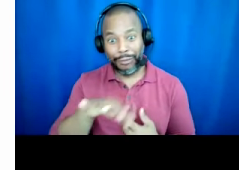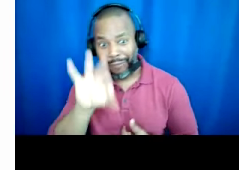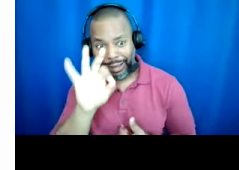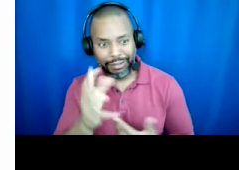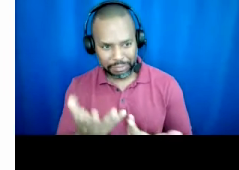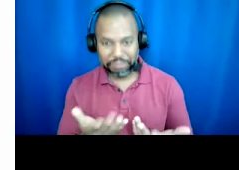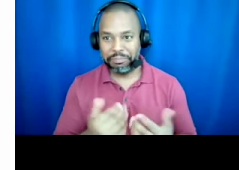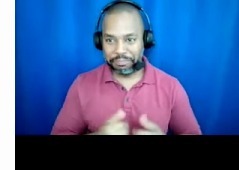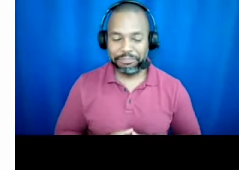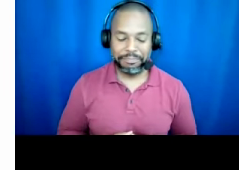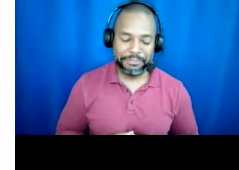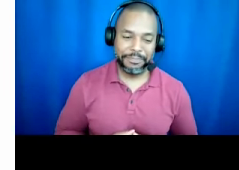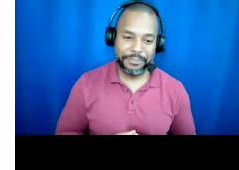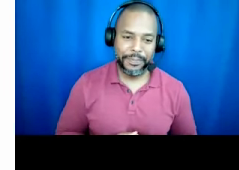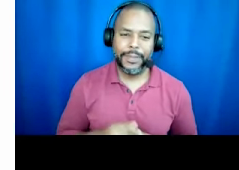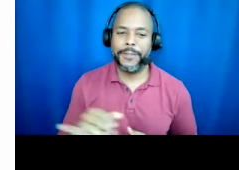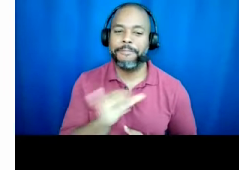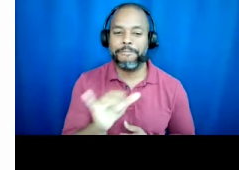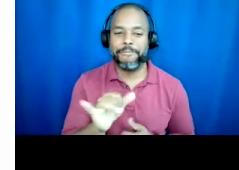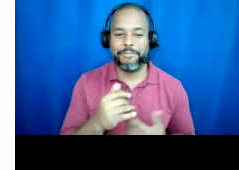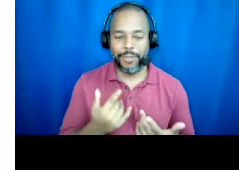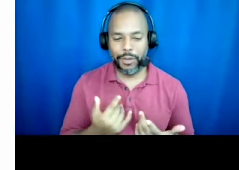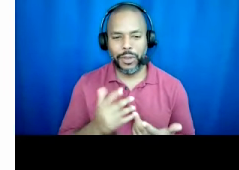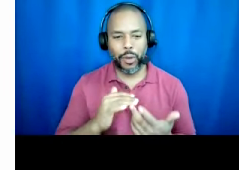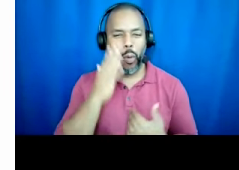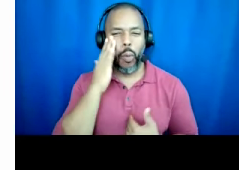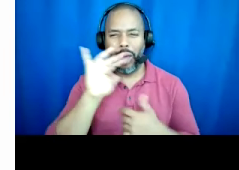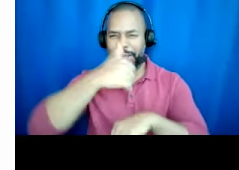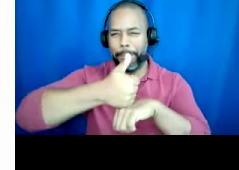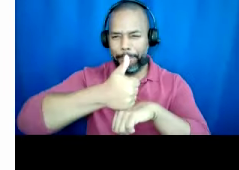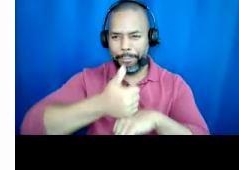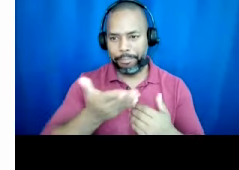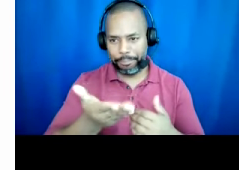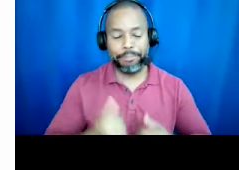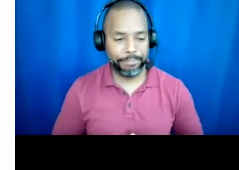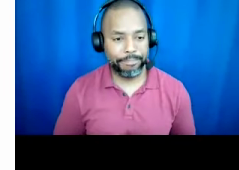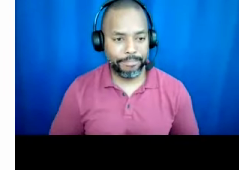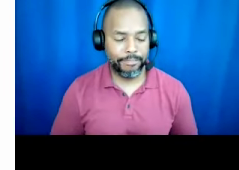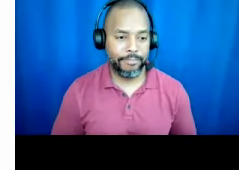And kind of why it's set up this way. So here's where you'll find it when all is said and done.